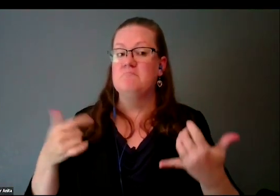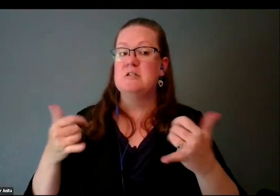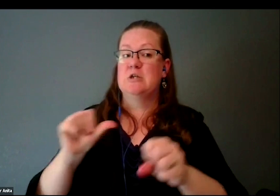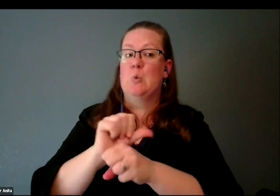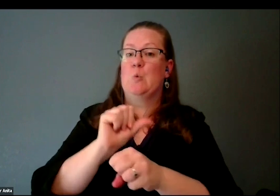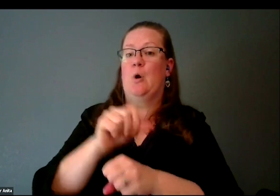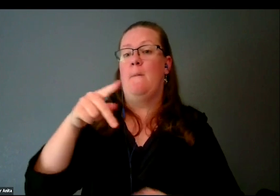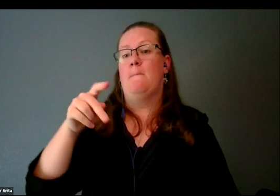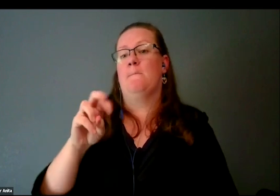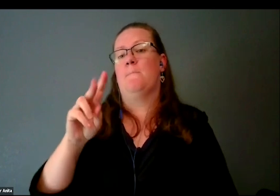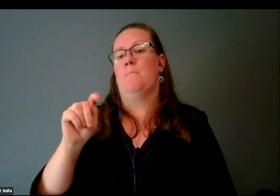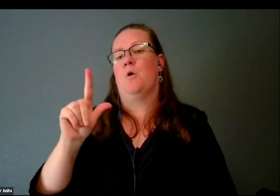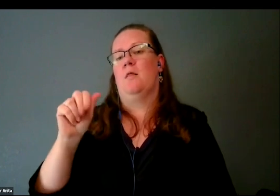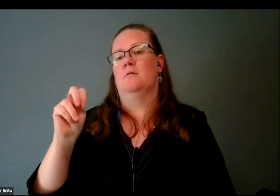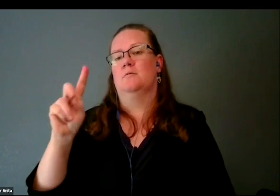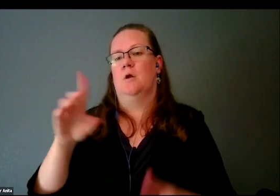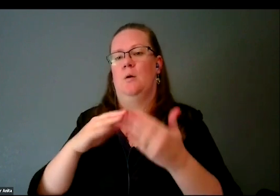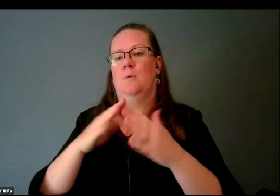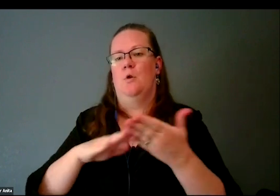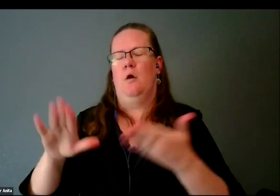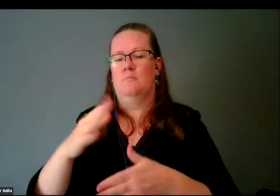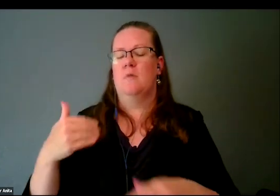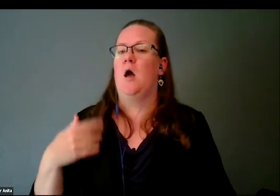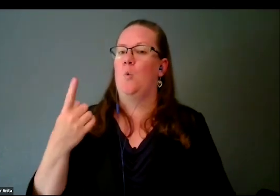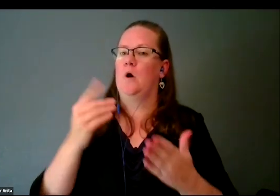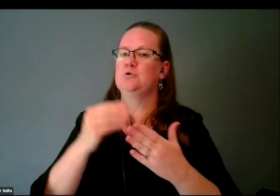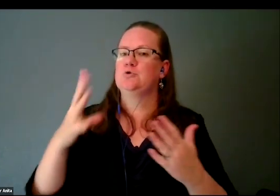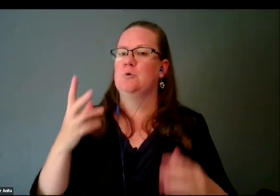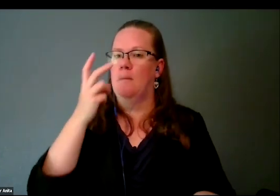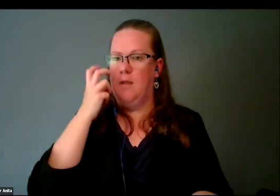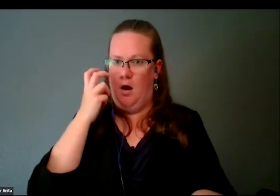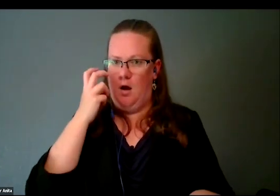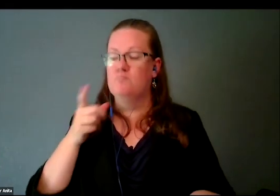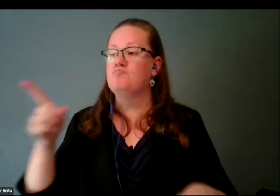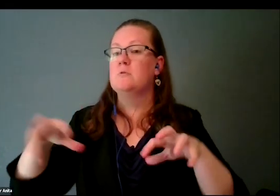at the time, and we had a blind student taking an art history course.